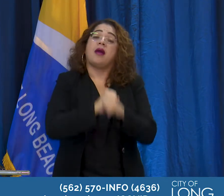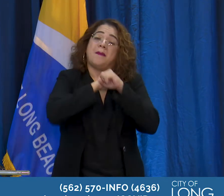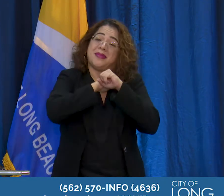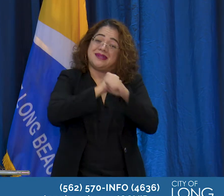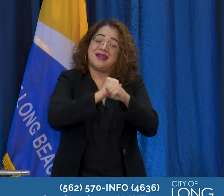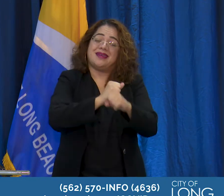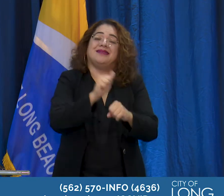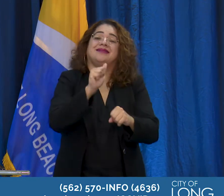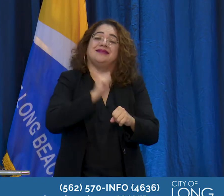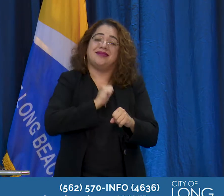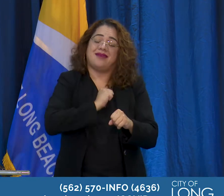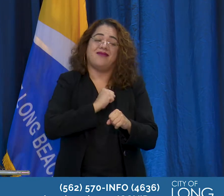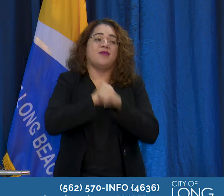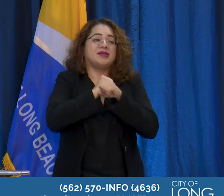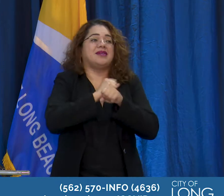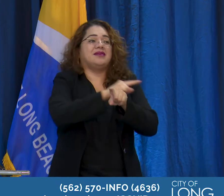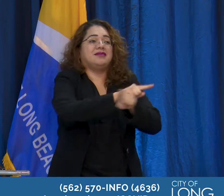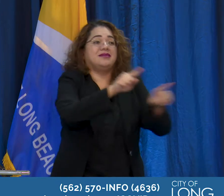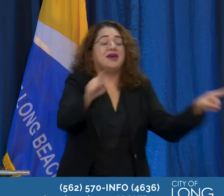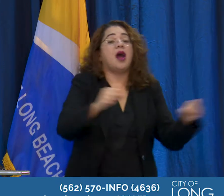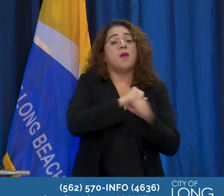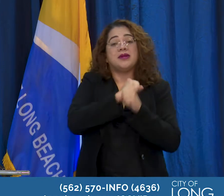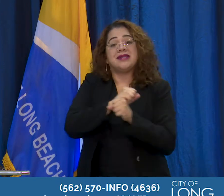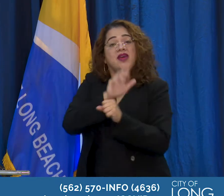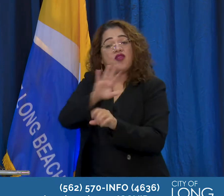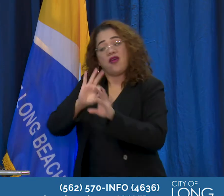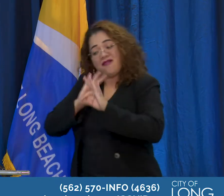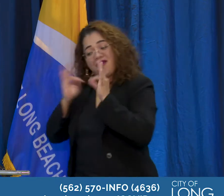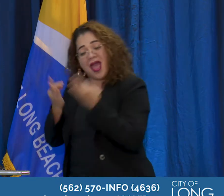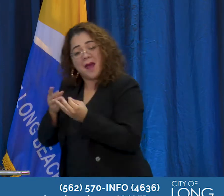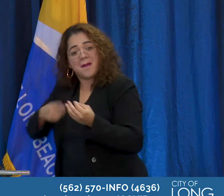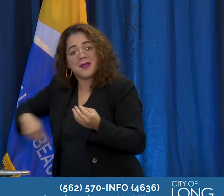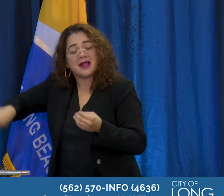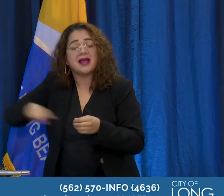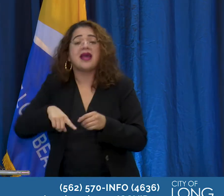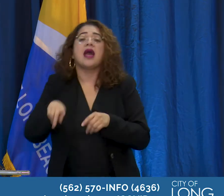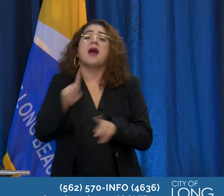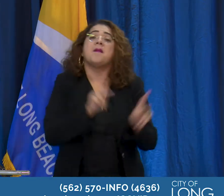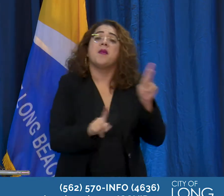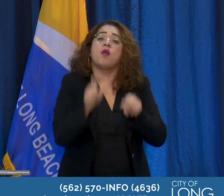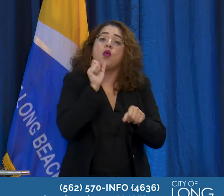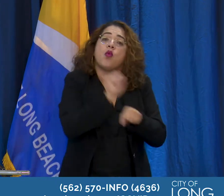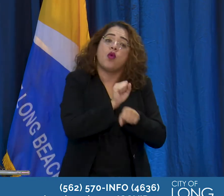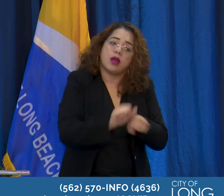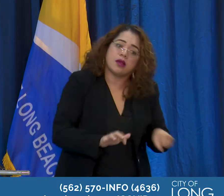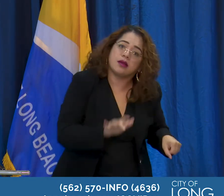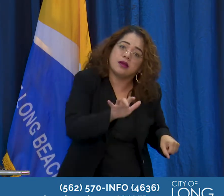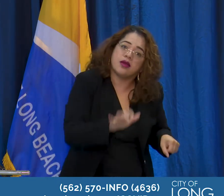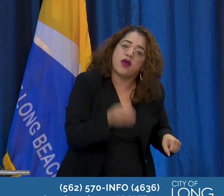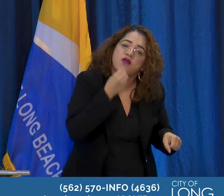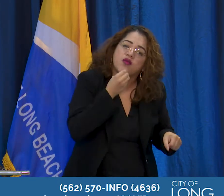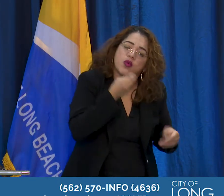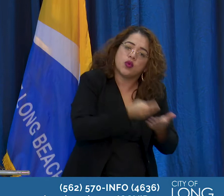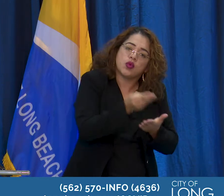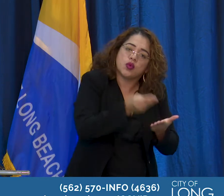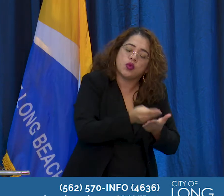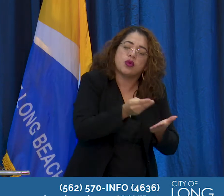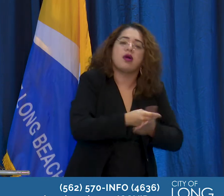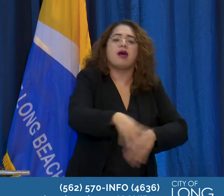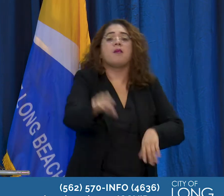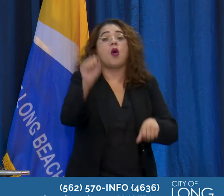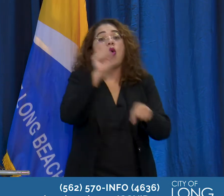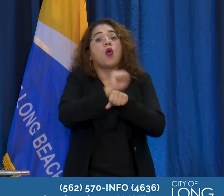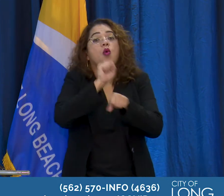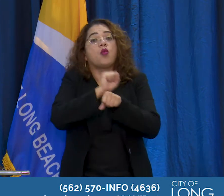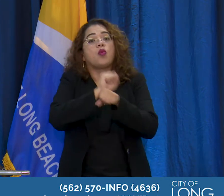our friends, our family, our loved ones, the people ringing up our groceries, our coworkers.